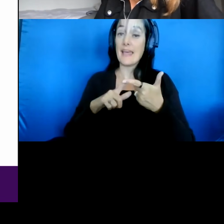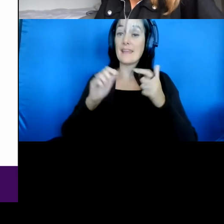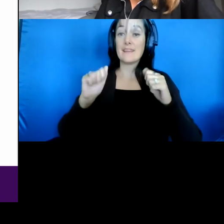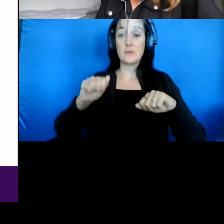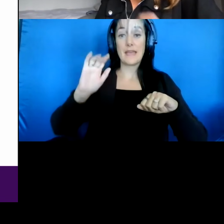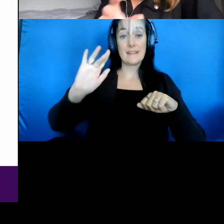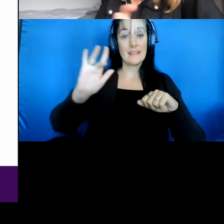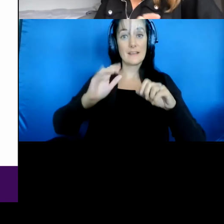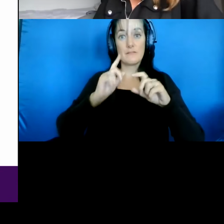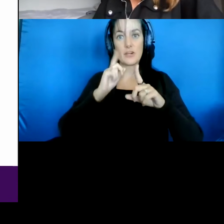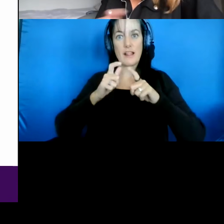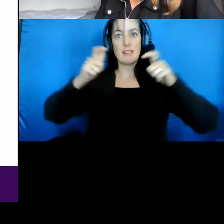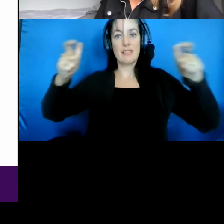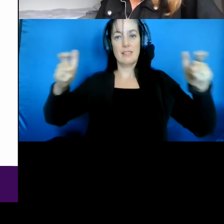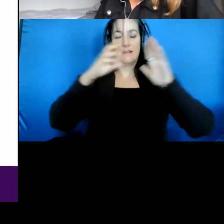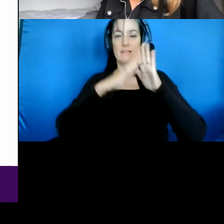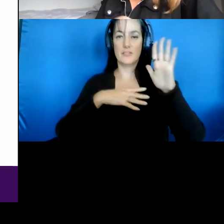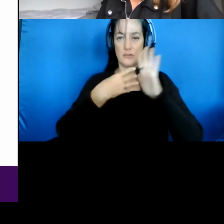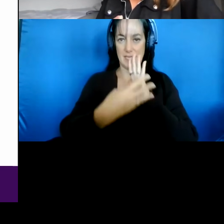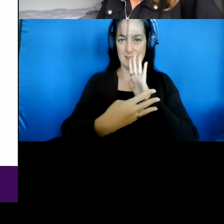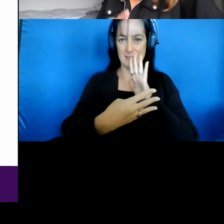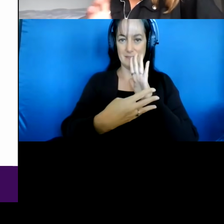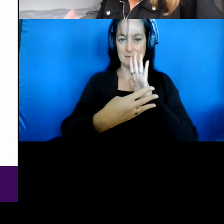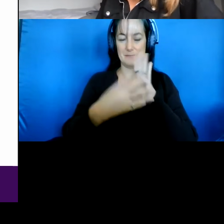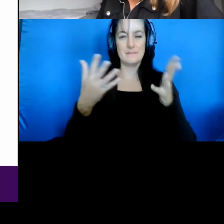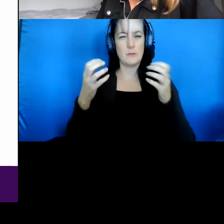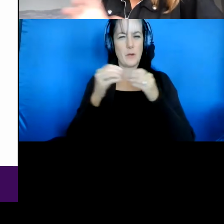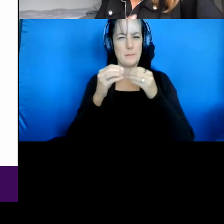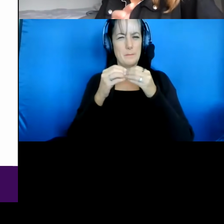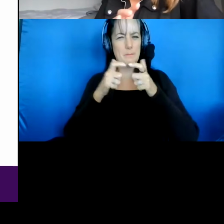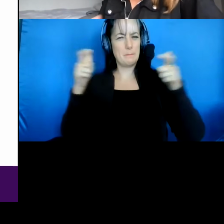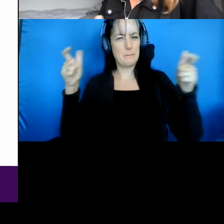scrolling but might want an even larger image so that they can see it and accurately get